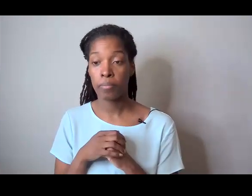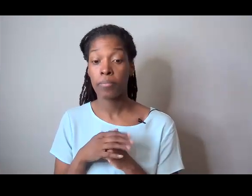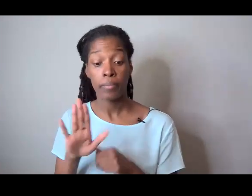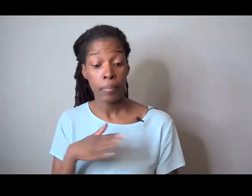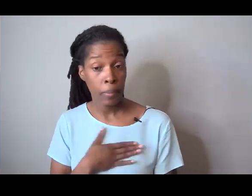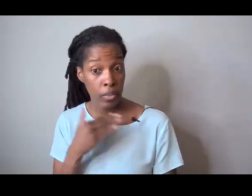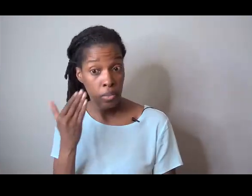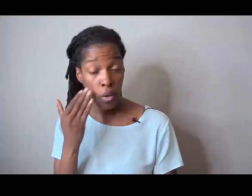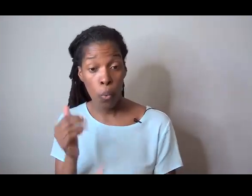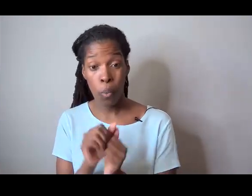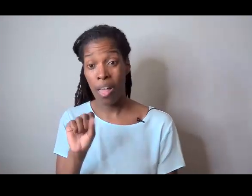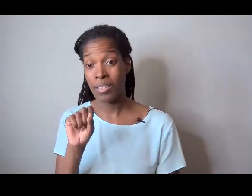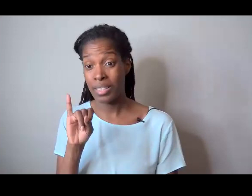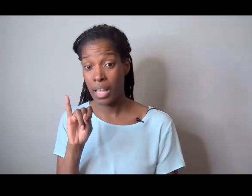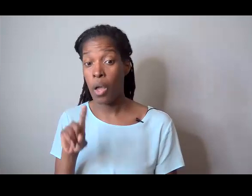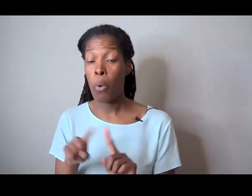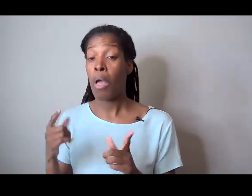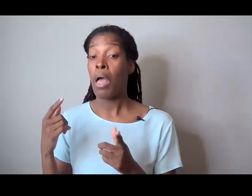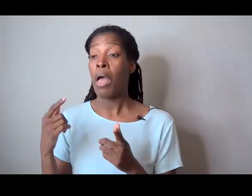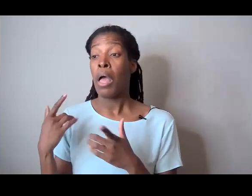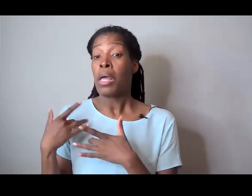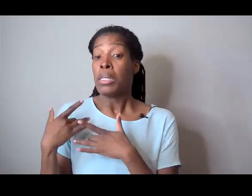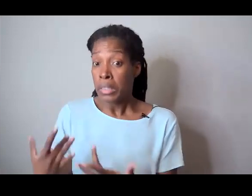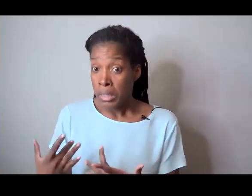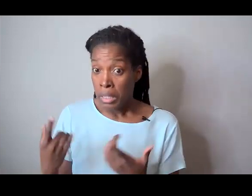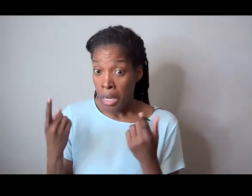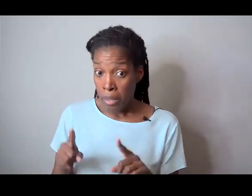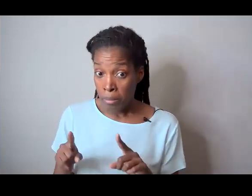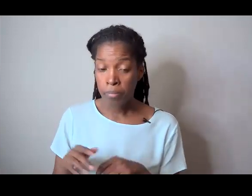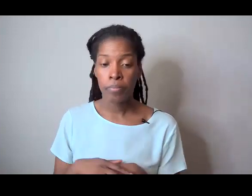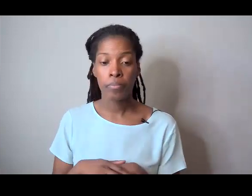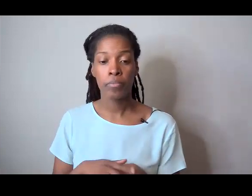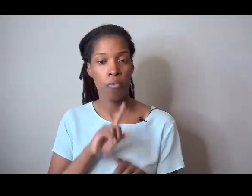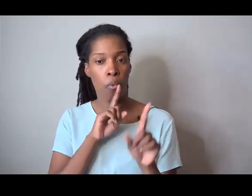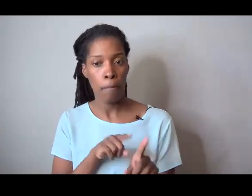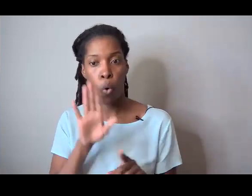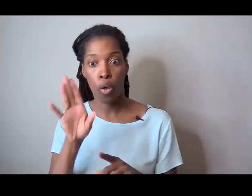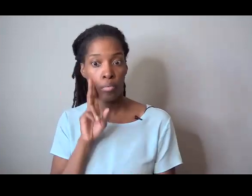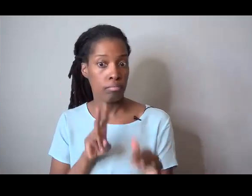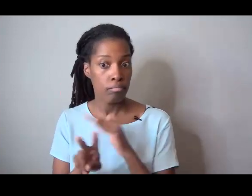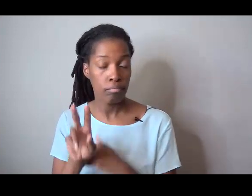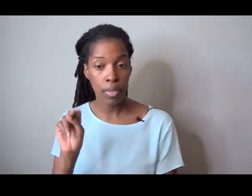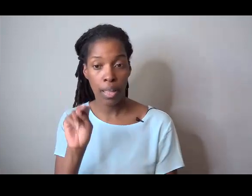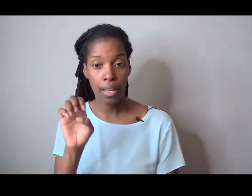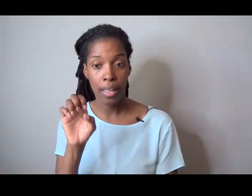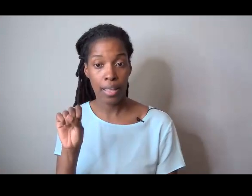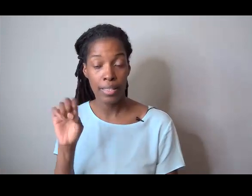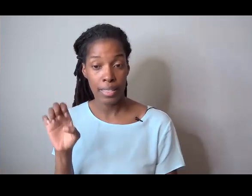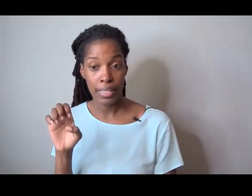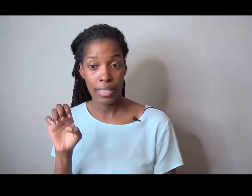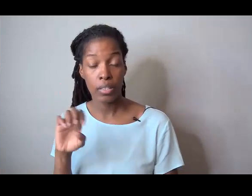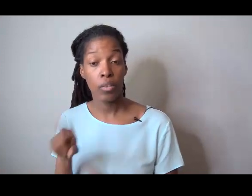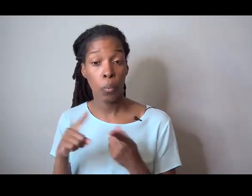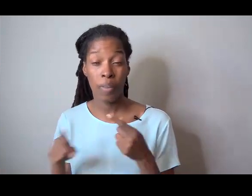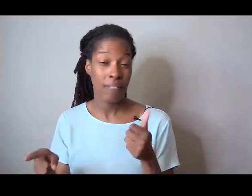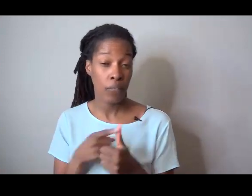With SSI, what tends to happen is you report your projected NESE when you first report your business is open.